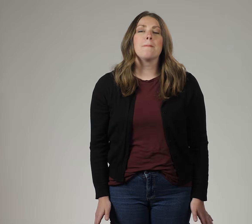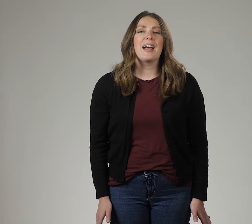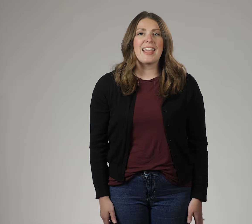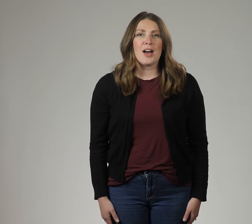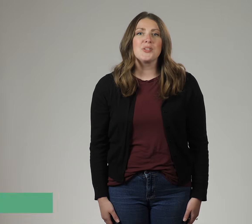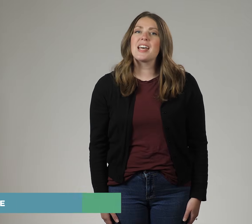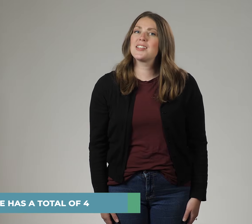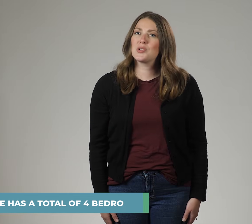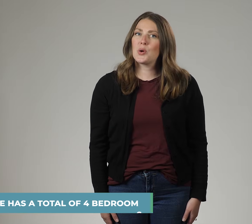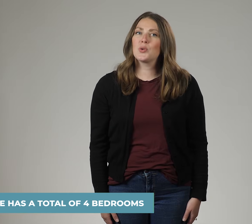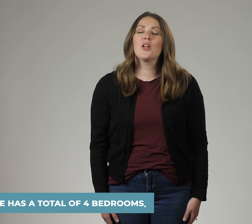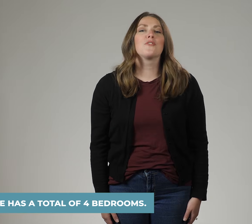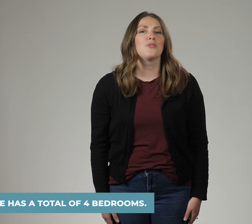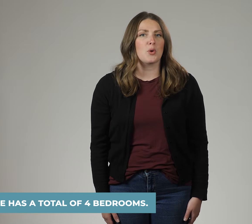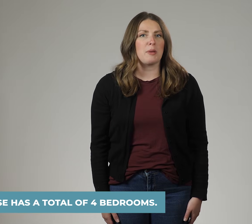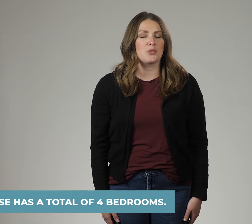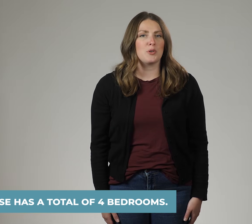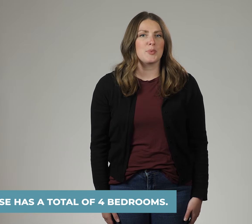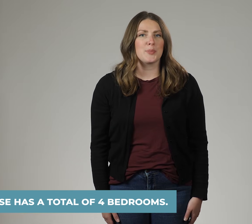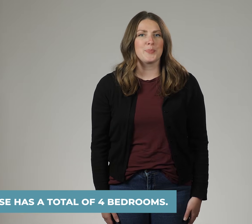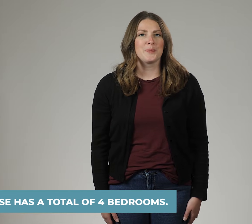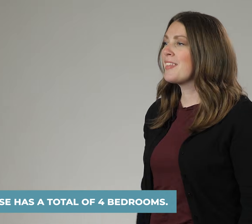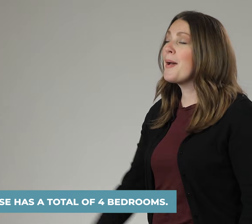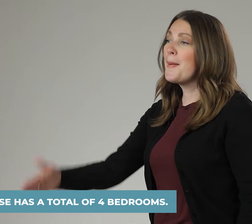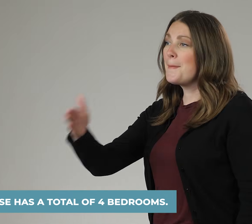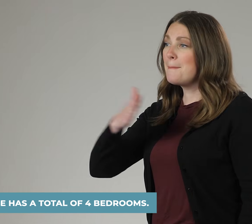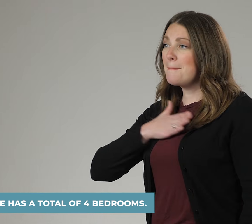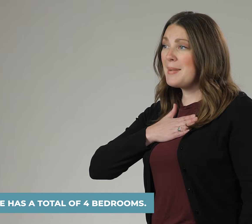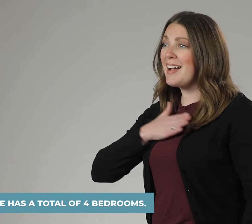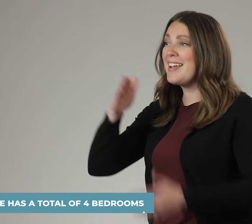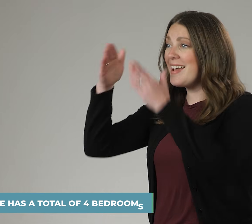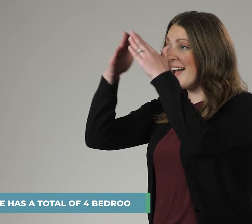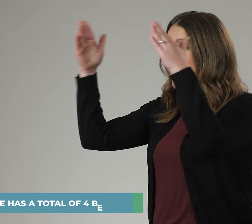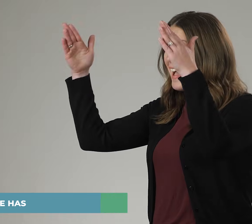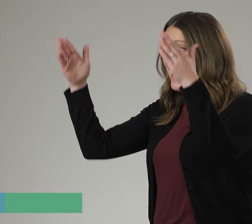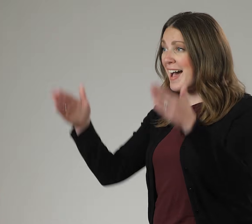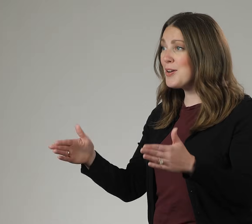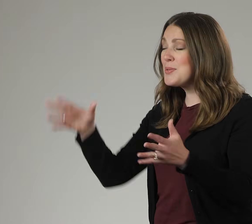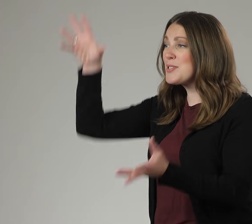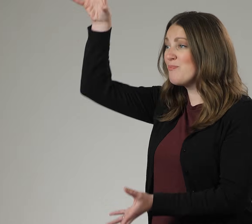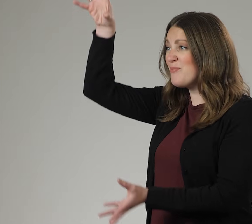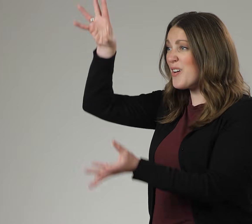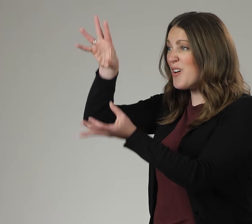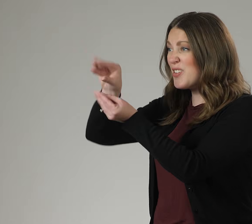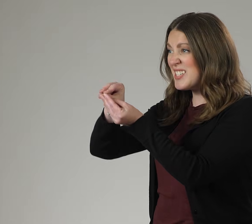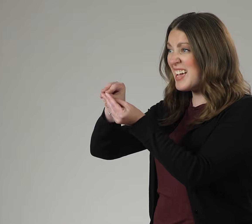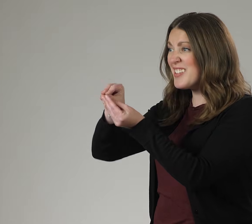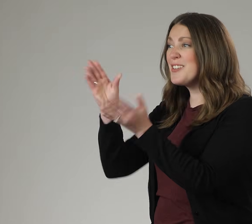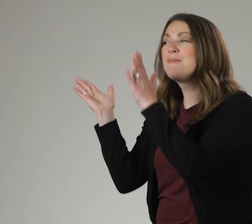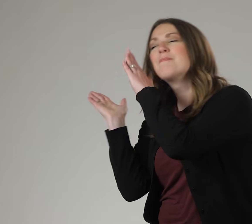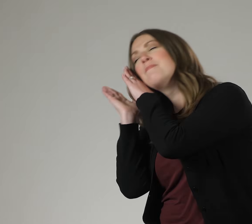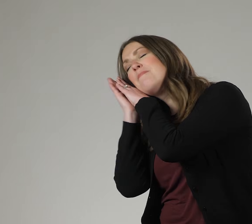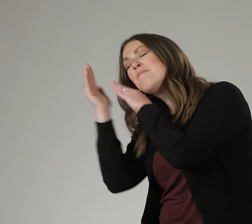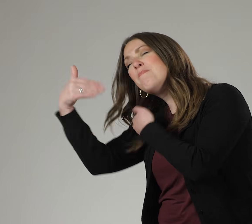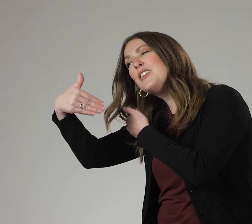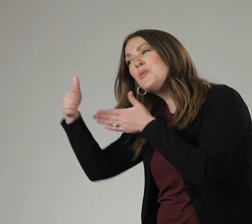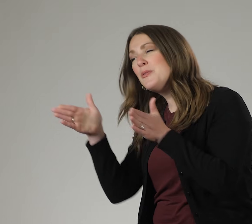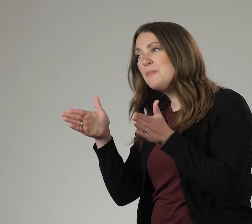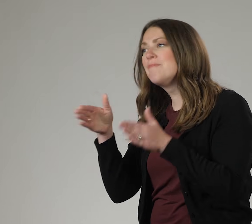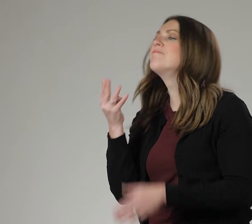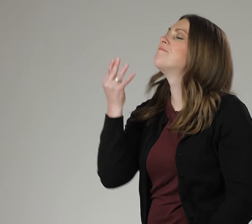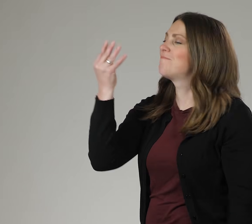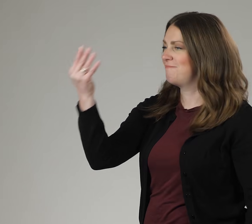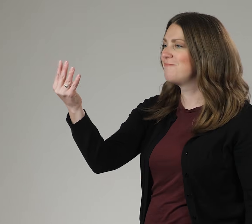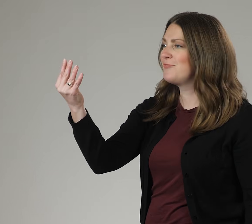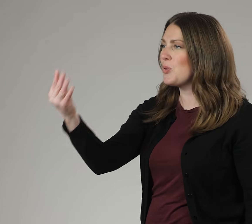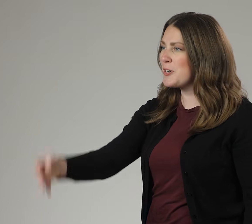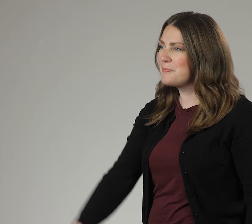My house has a total of four bedrooms. 'My house all-together bedroom four'.